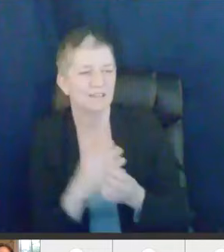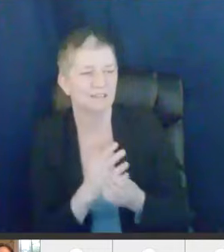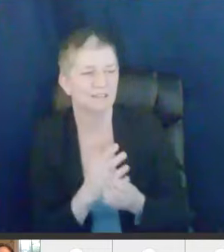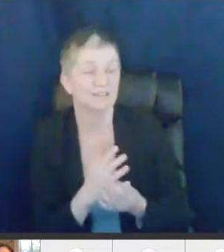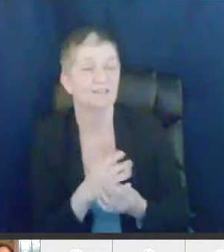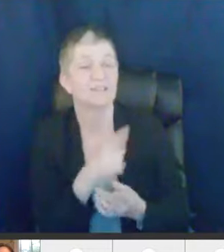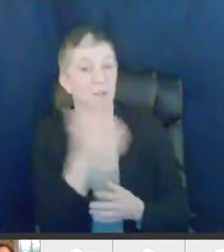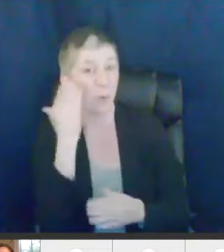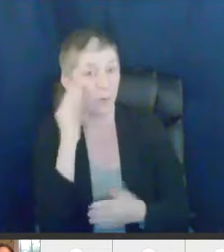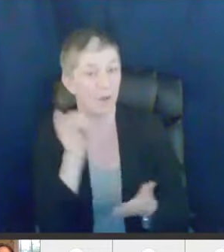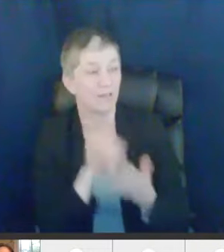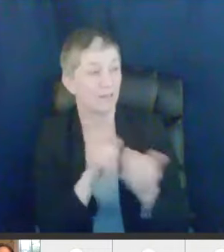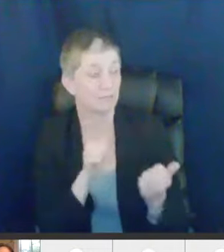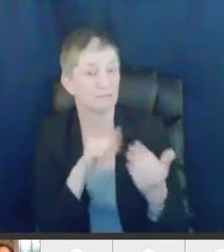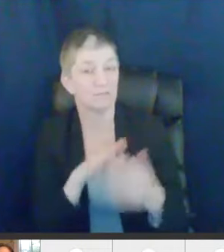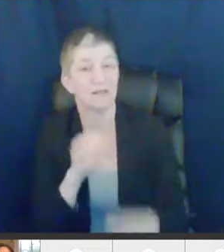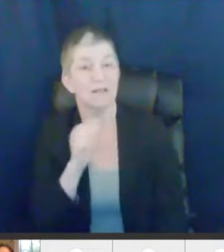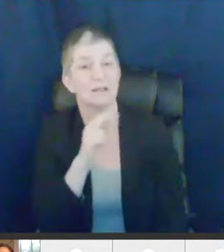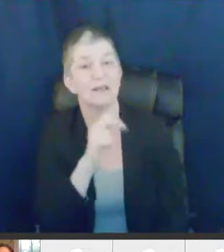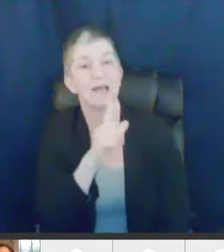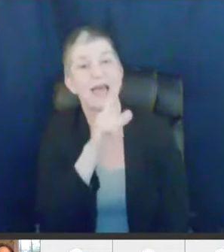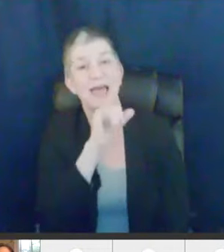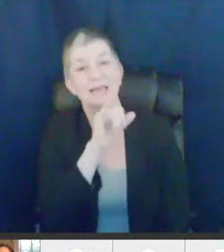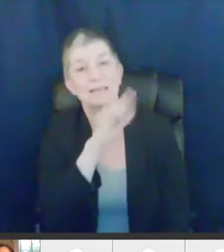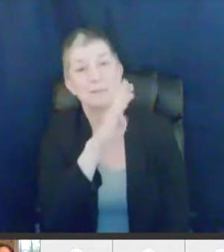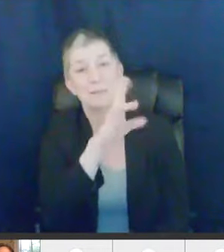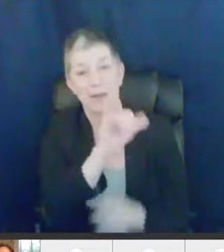you addressed the antibody testing numbers and yesterday I had asked you